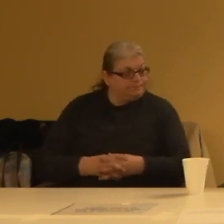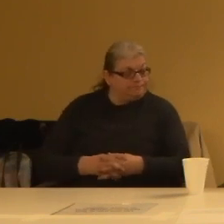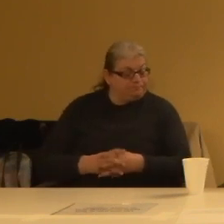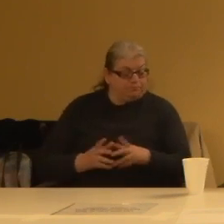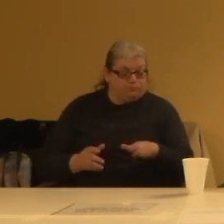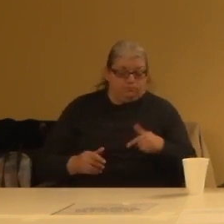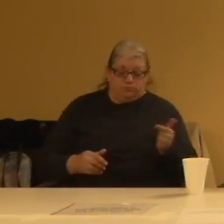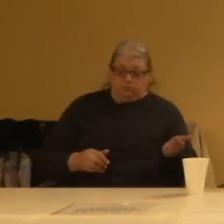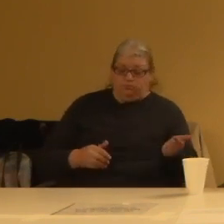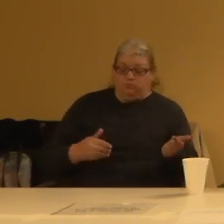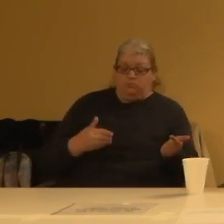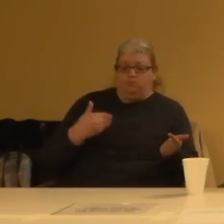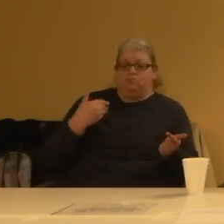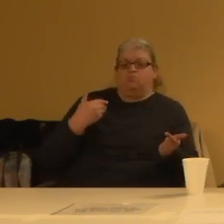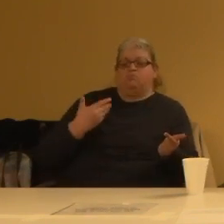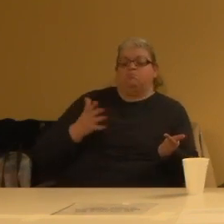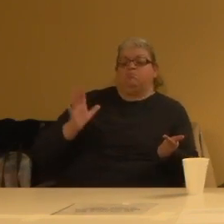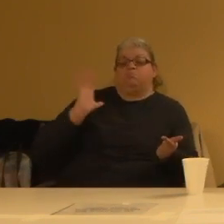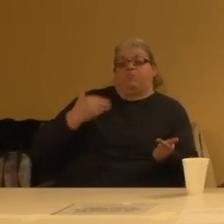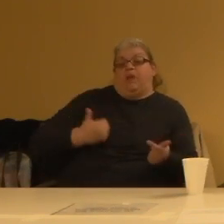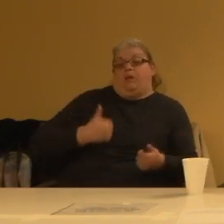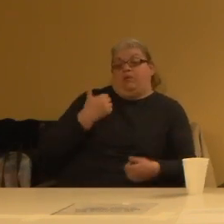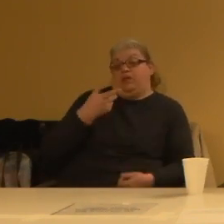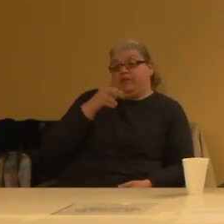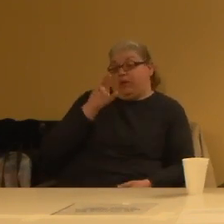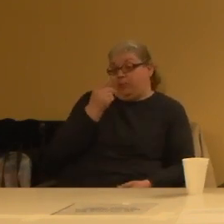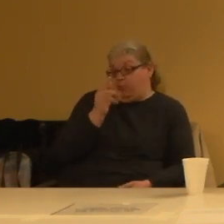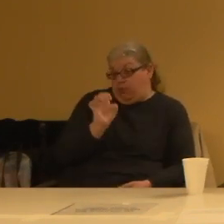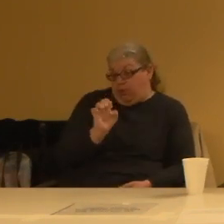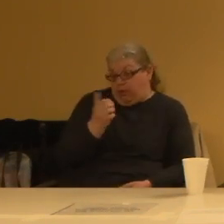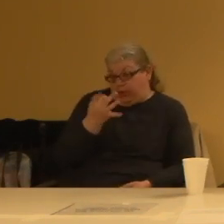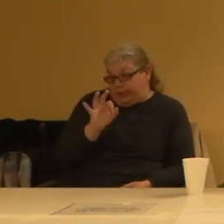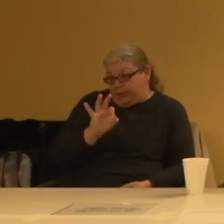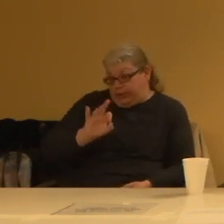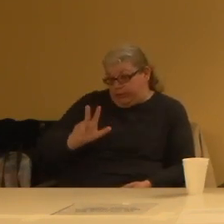So when I was living in Prague in 1993, I was working at a really great theater